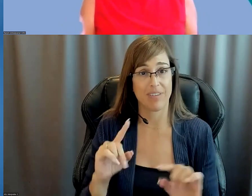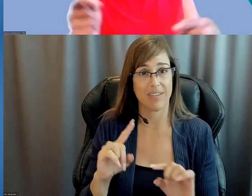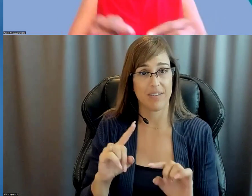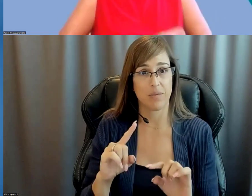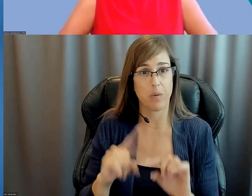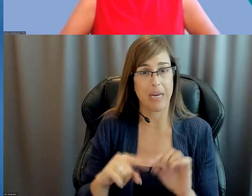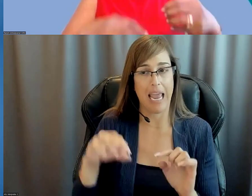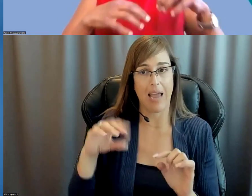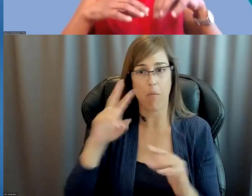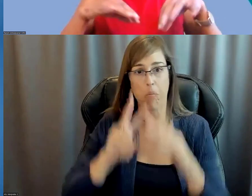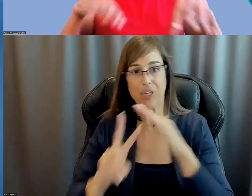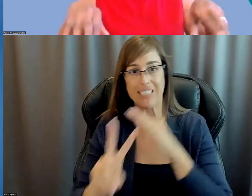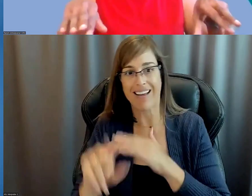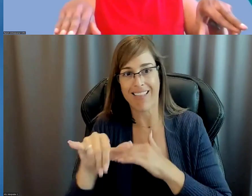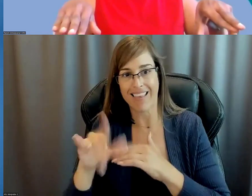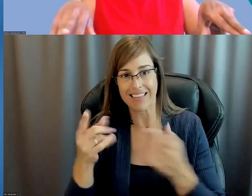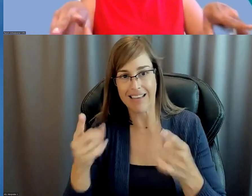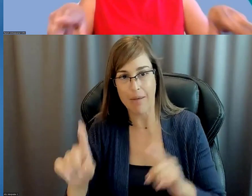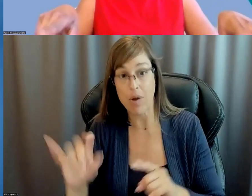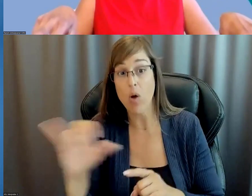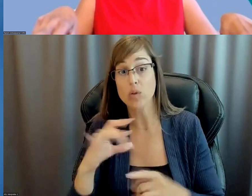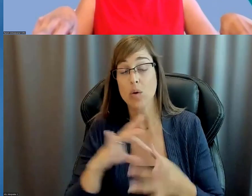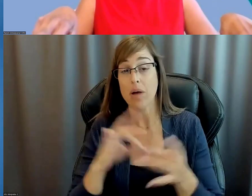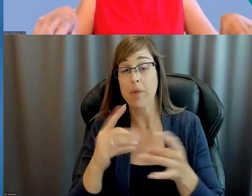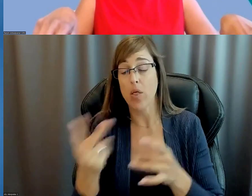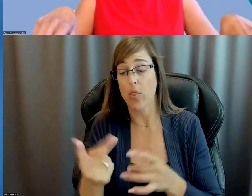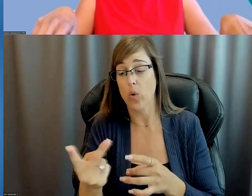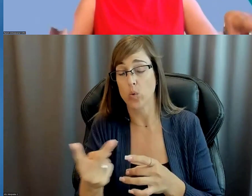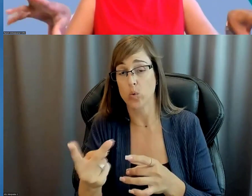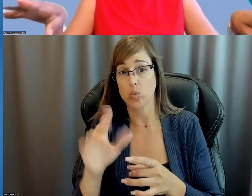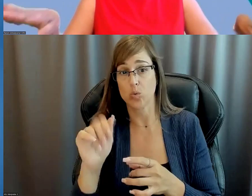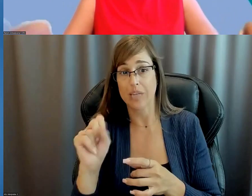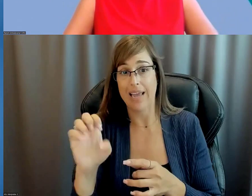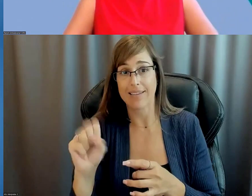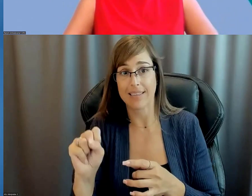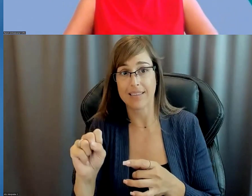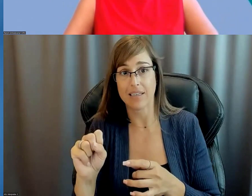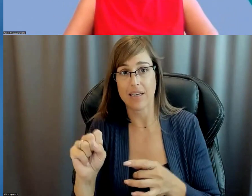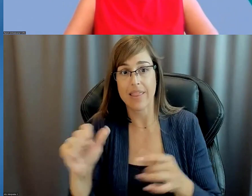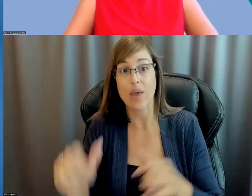Also, I mentioned in those two cases examples that I gave, there were other issues,